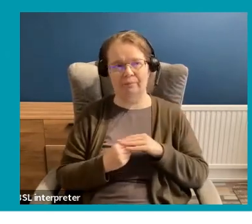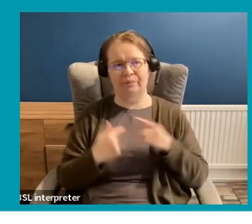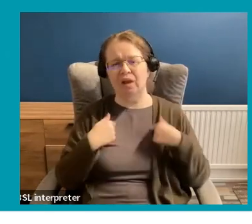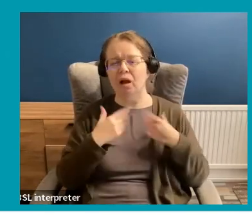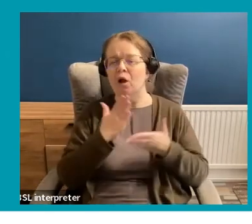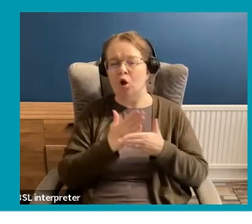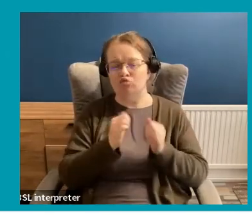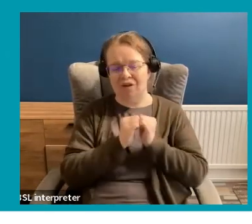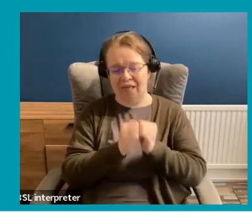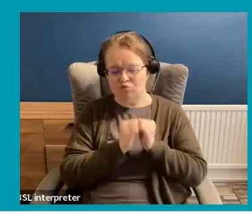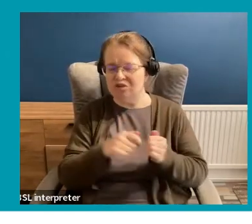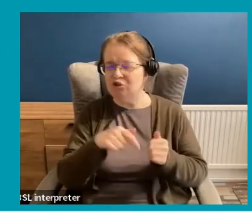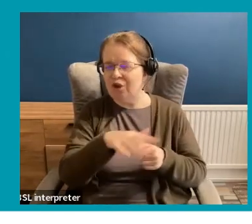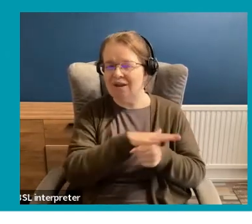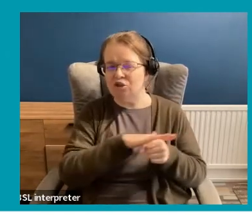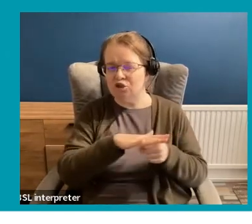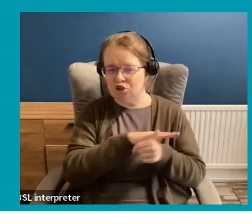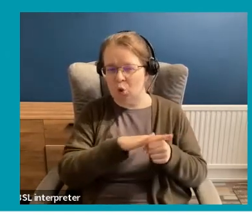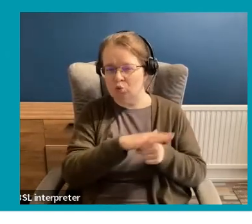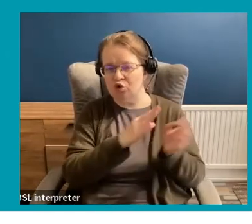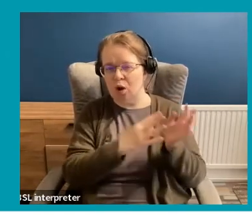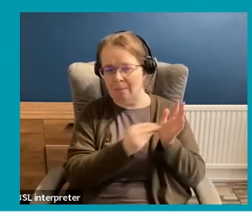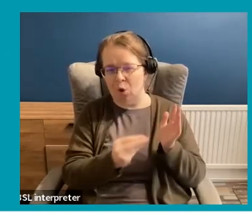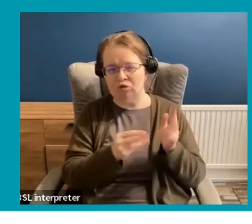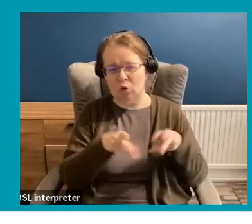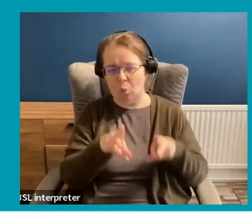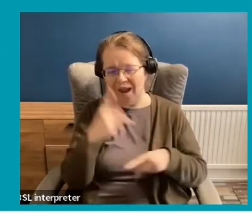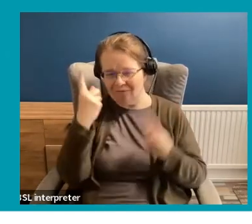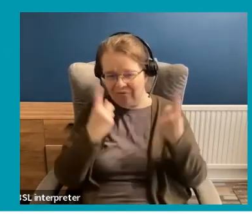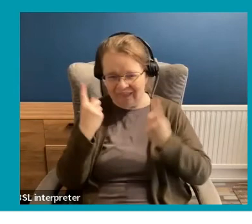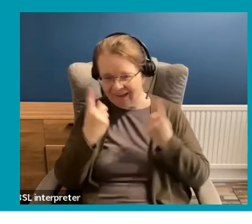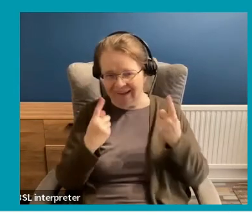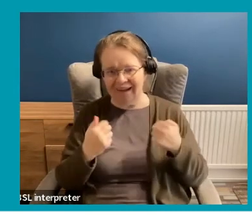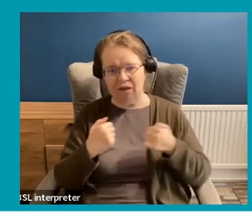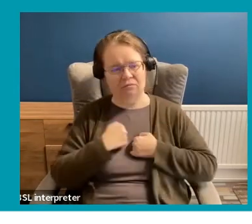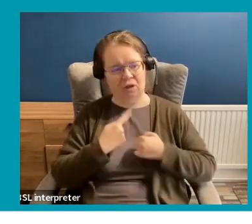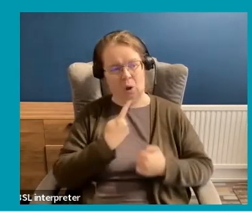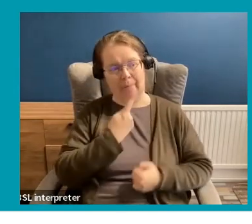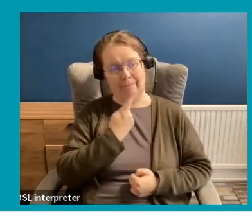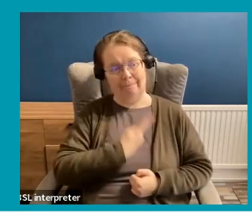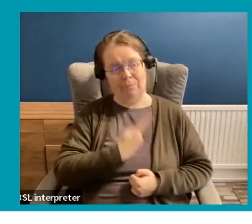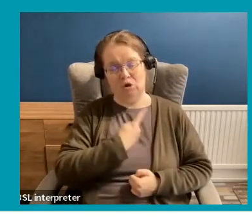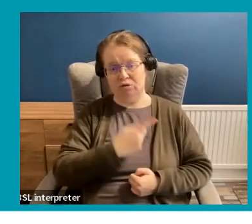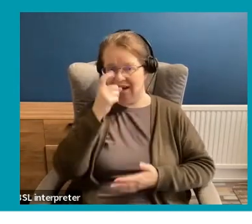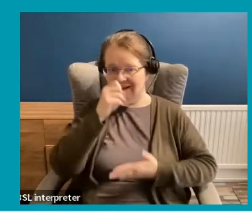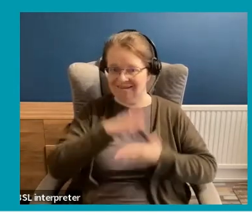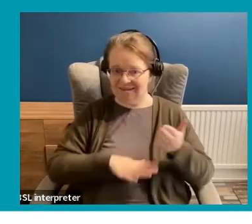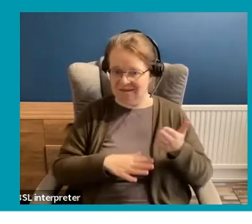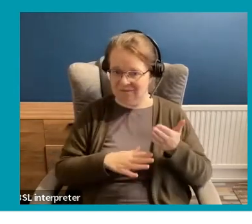social model way of thinking when it comes to my personal experience of inclusion.